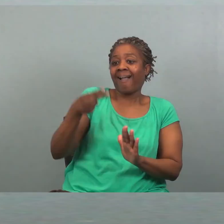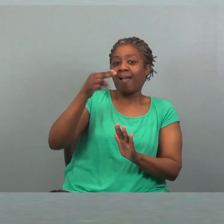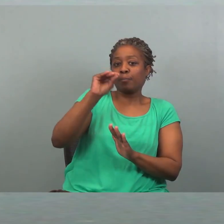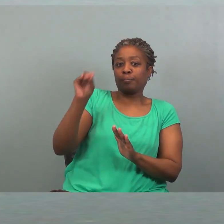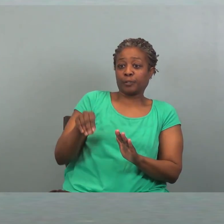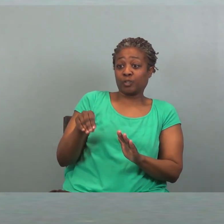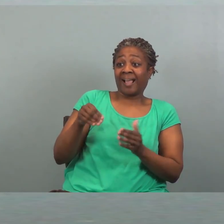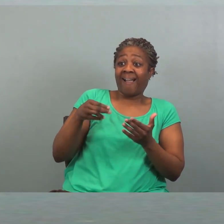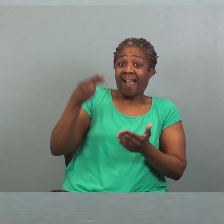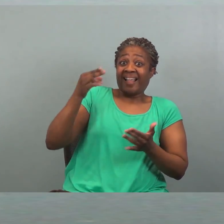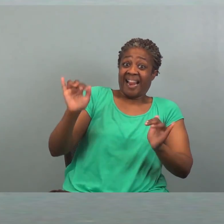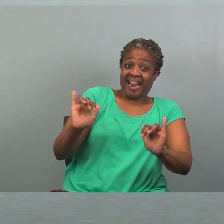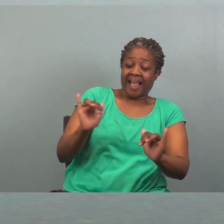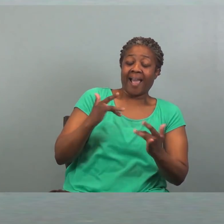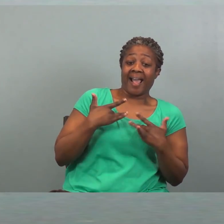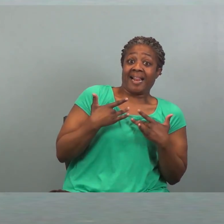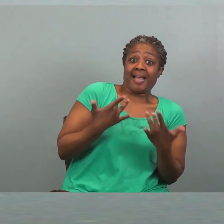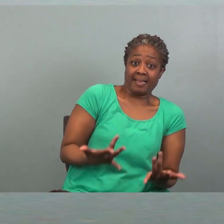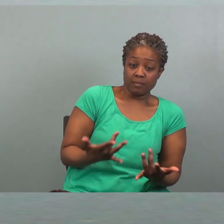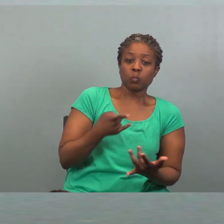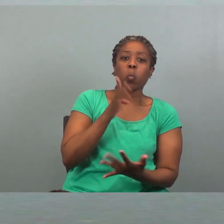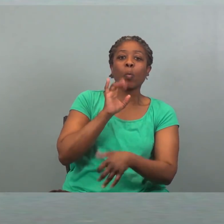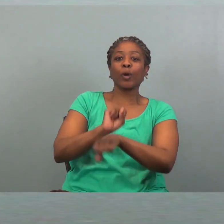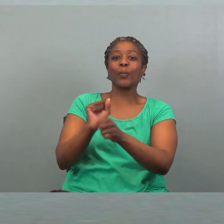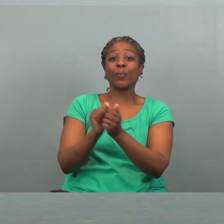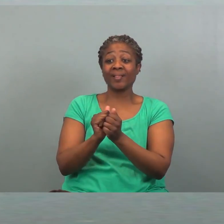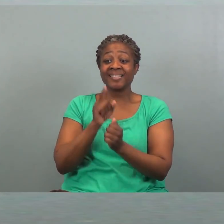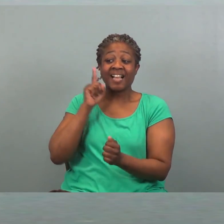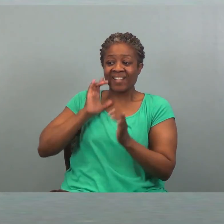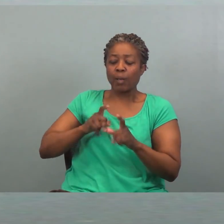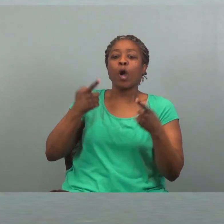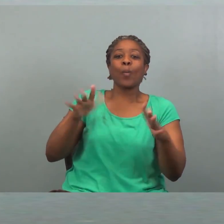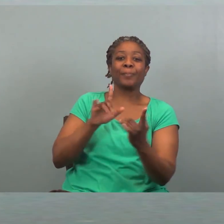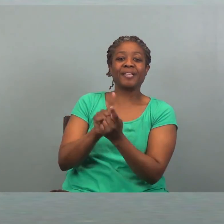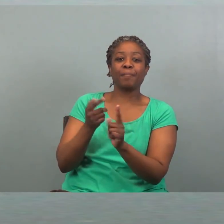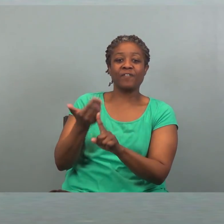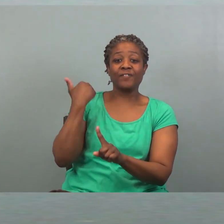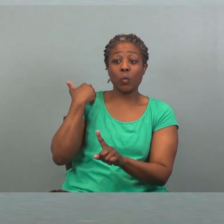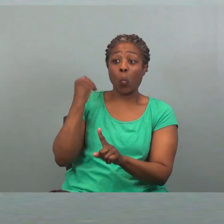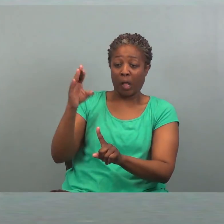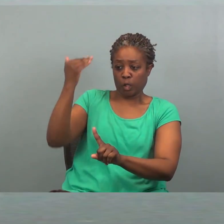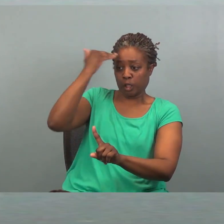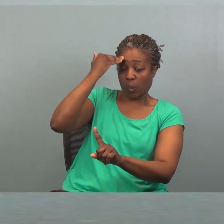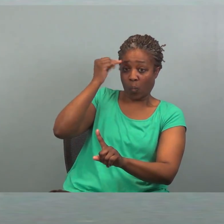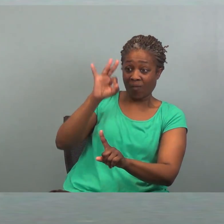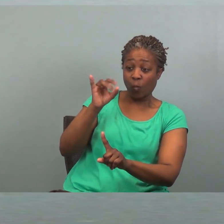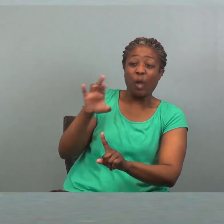and there is a high likelihood that you have worked with a particular Deaf person in a previous setting.